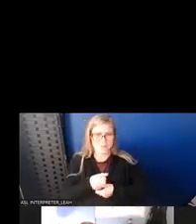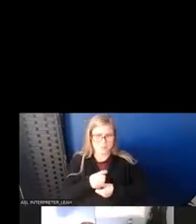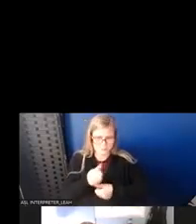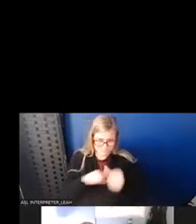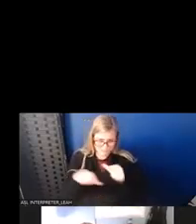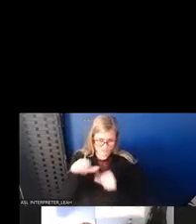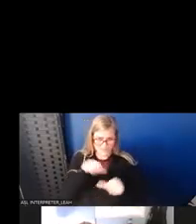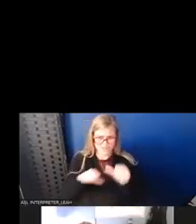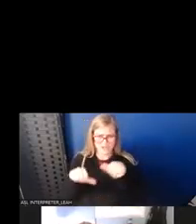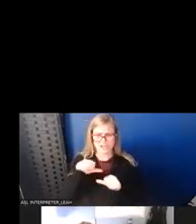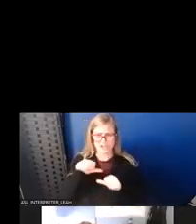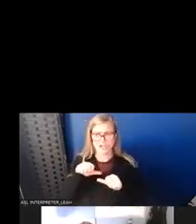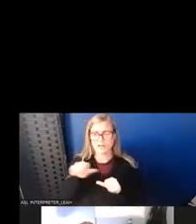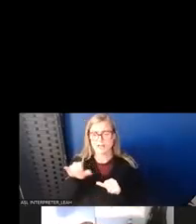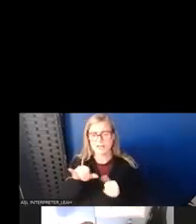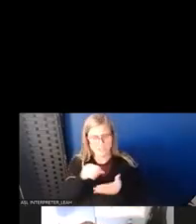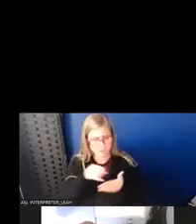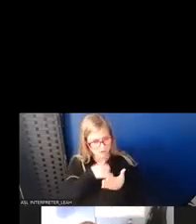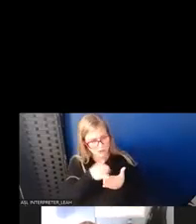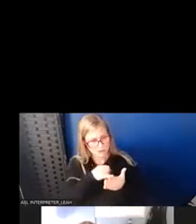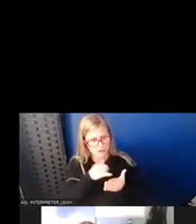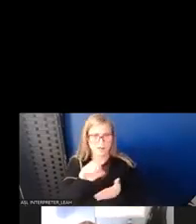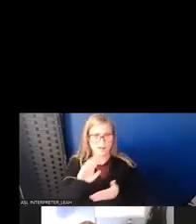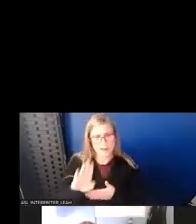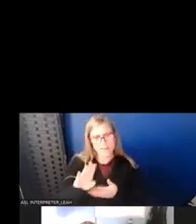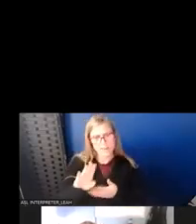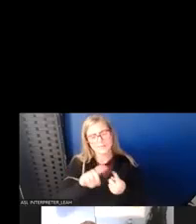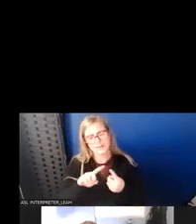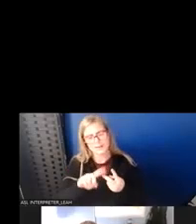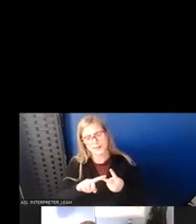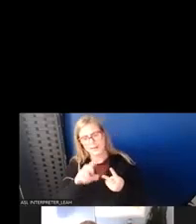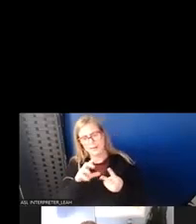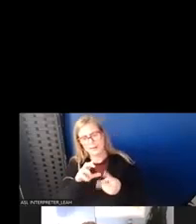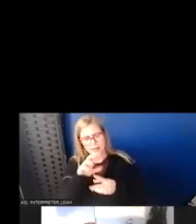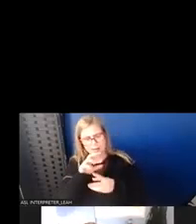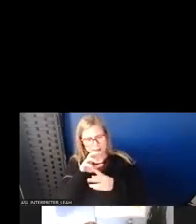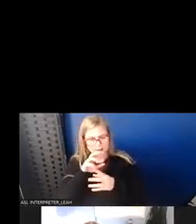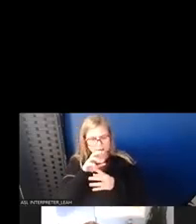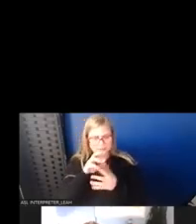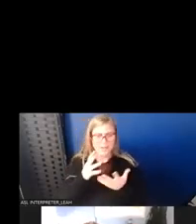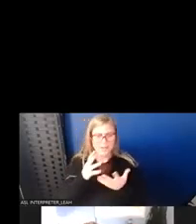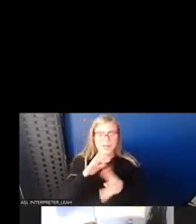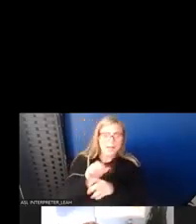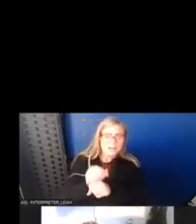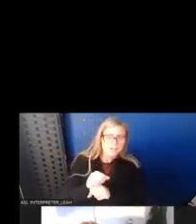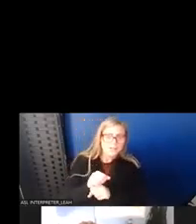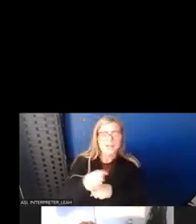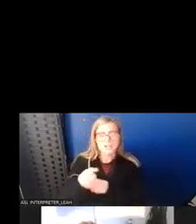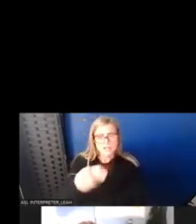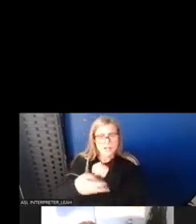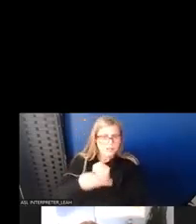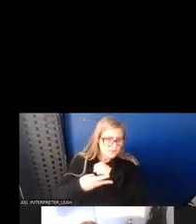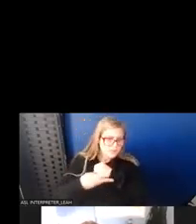such as journal clubs, conservation cafes or student chapters, etcetera. So there are a lot of opportunities for different